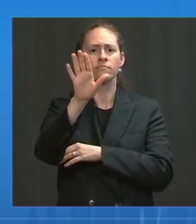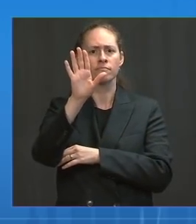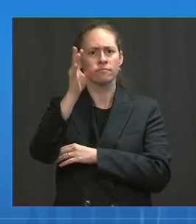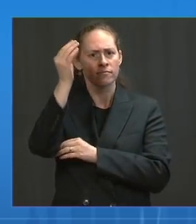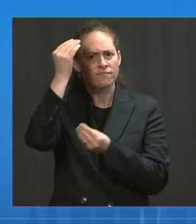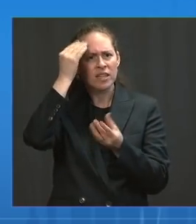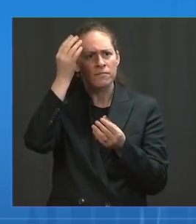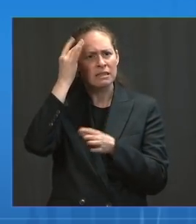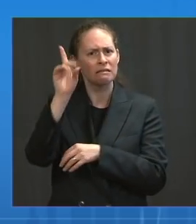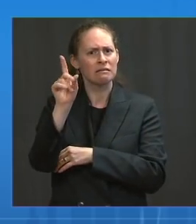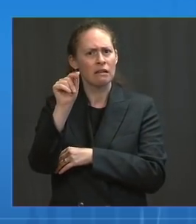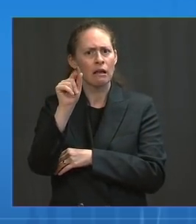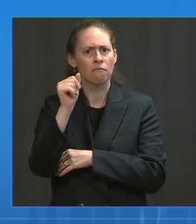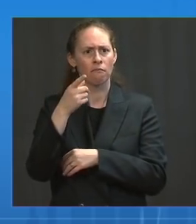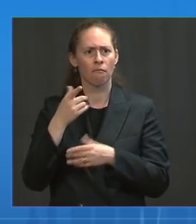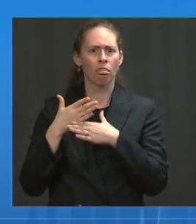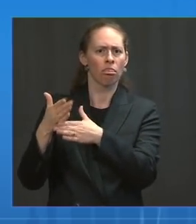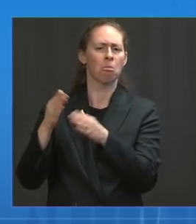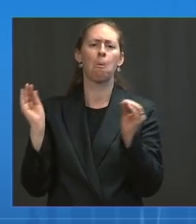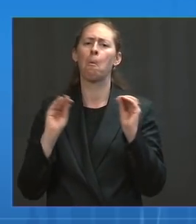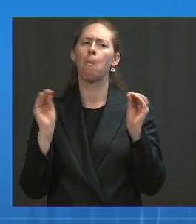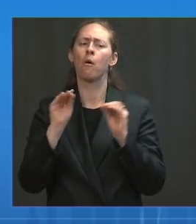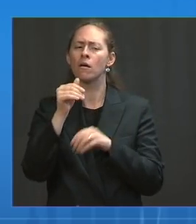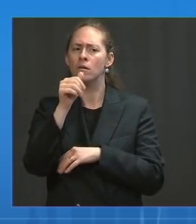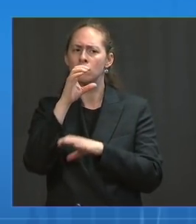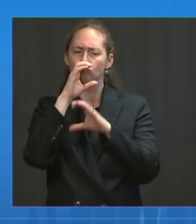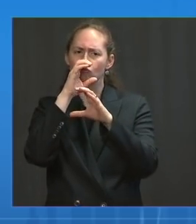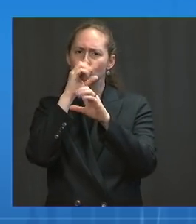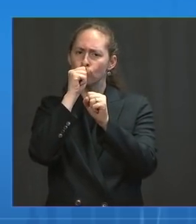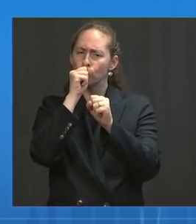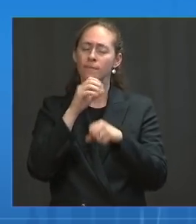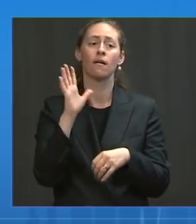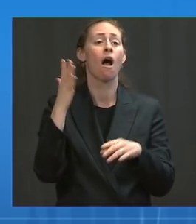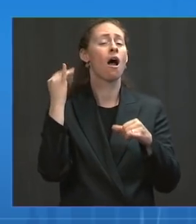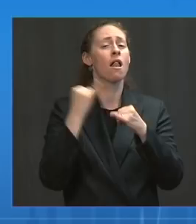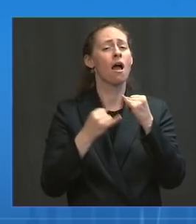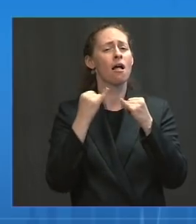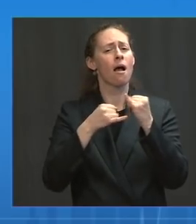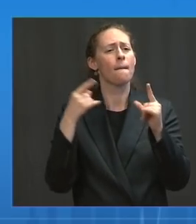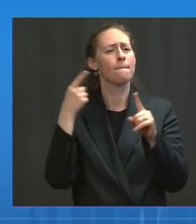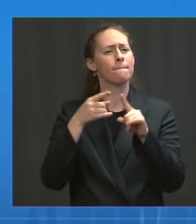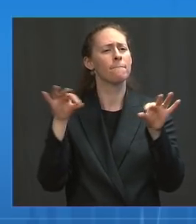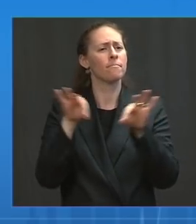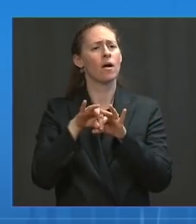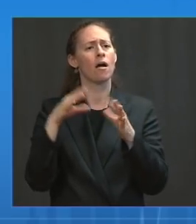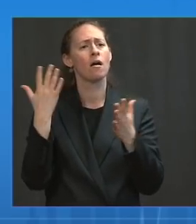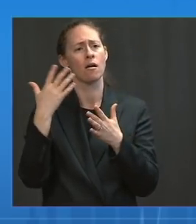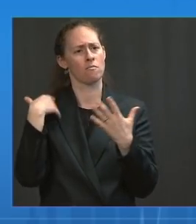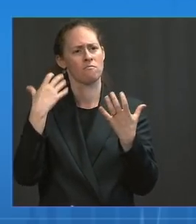And last but certainly not least, we'll continue to strengthen the data environment and form equity interventions,